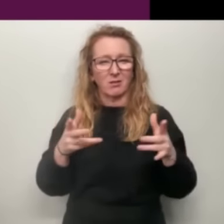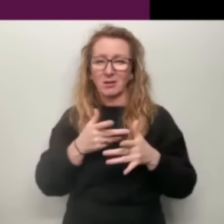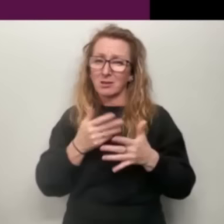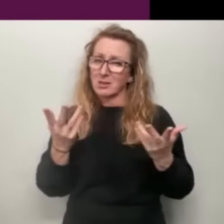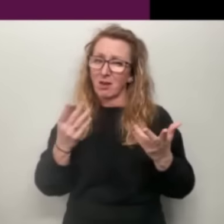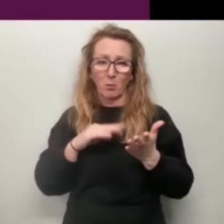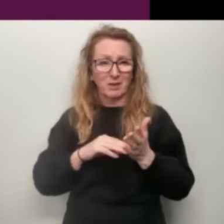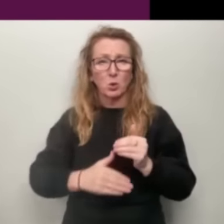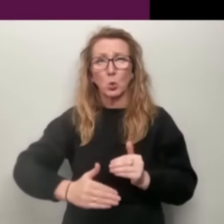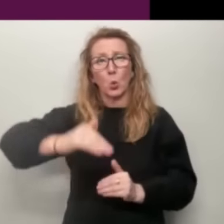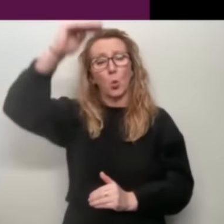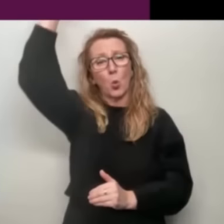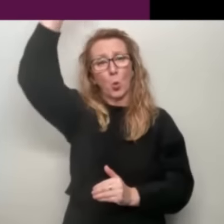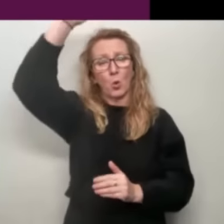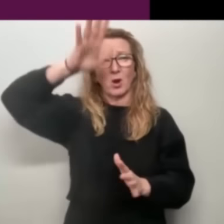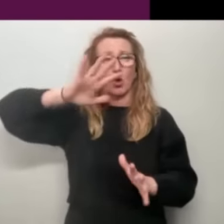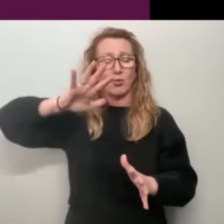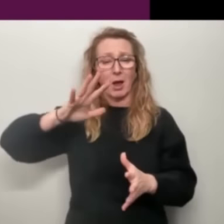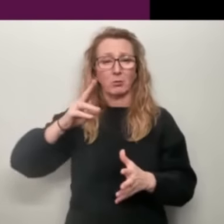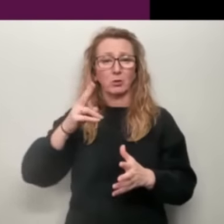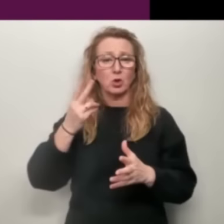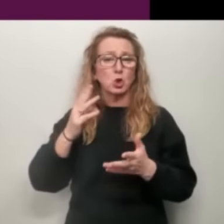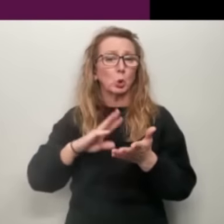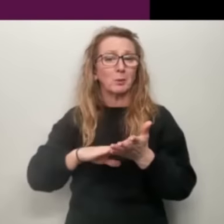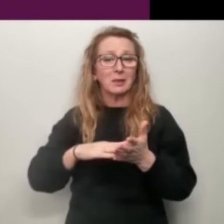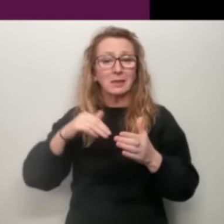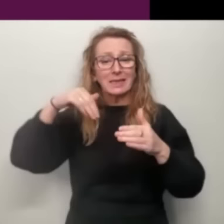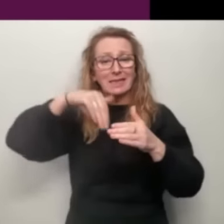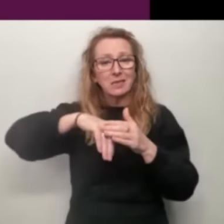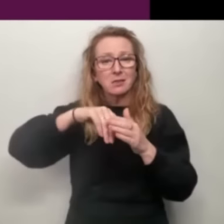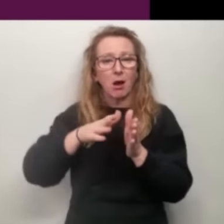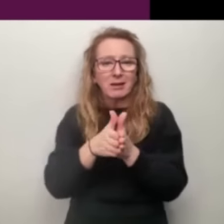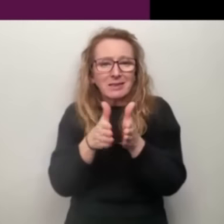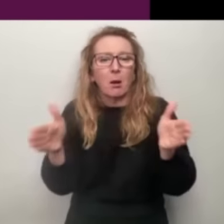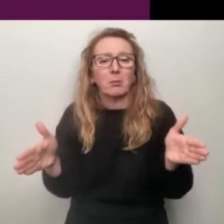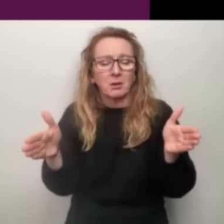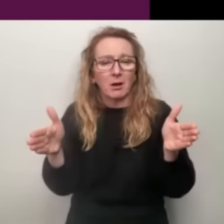and around I'd say maybe sometimes up to two meters in diameter on the inside, perhaps more